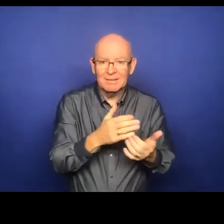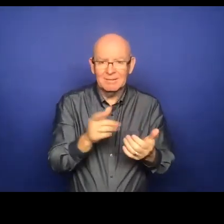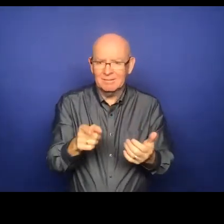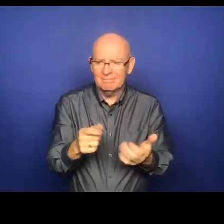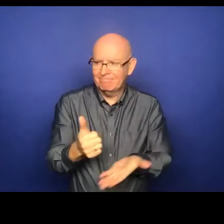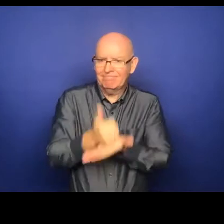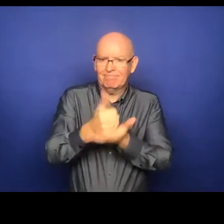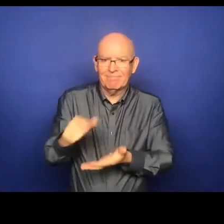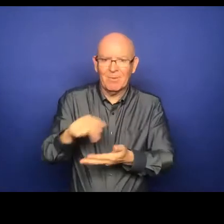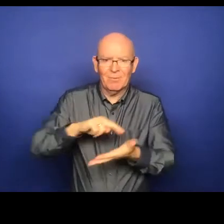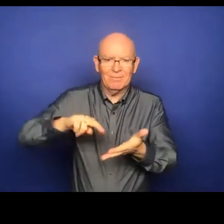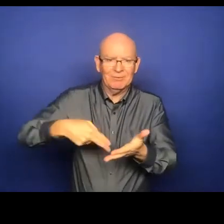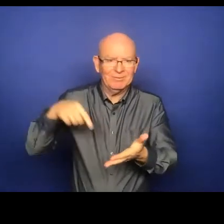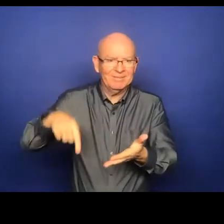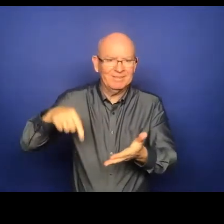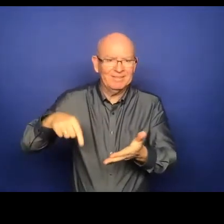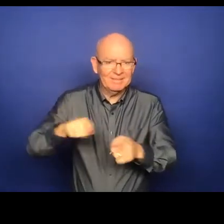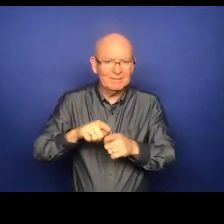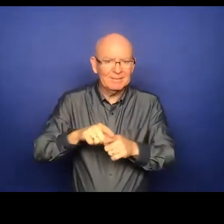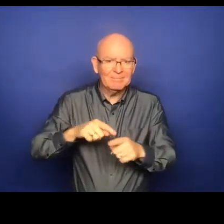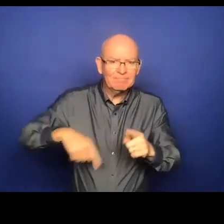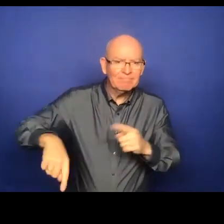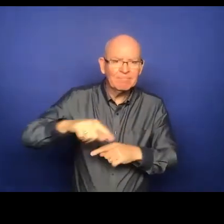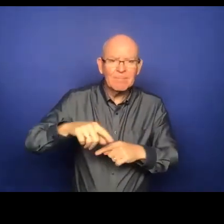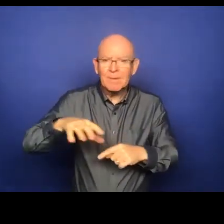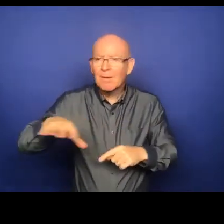basis of disability. In conclusion, on the